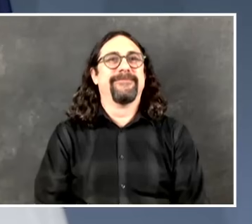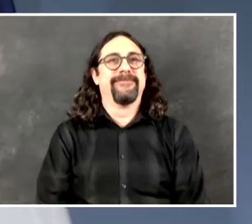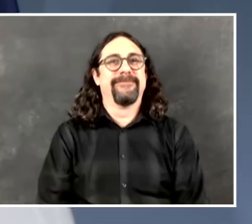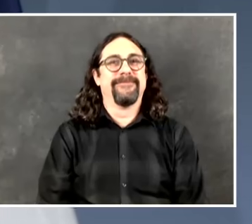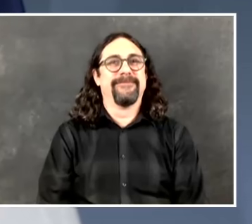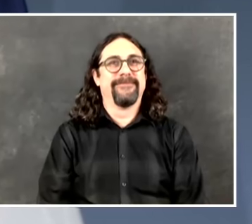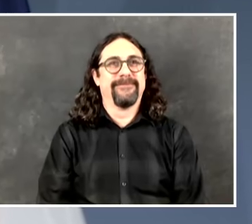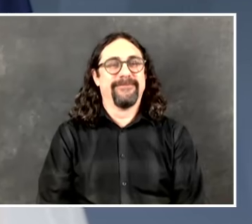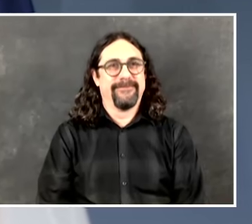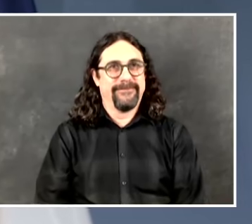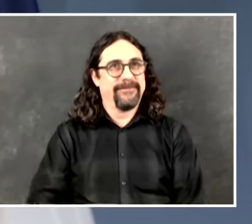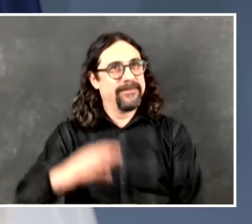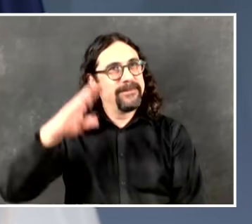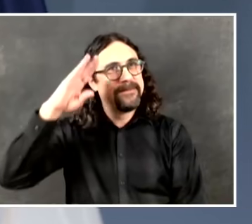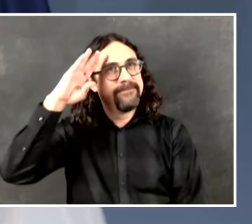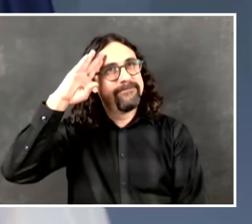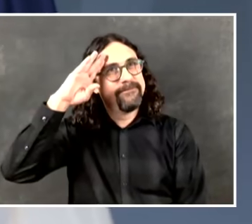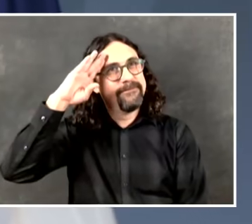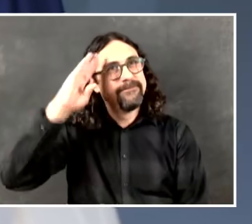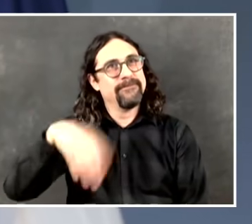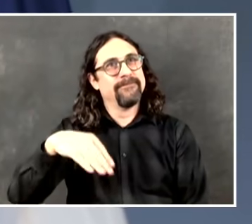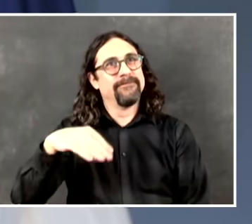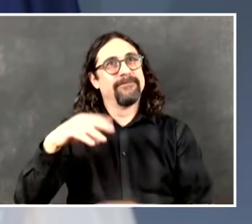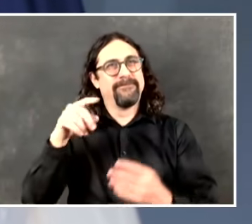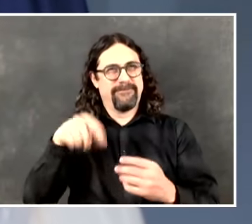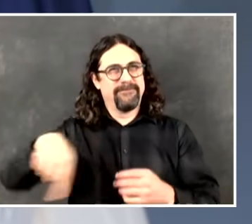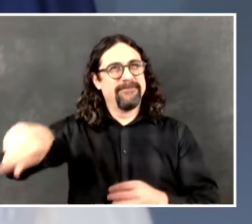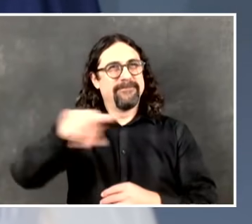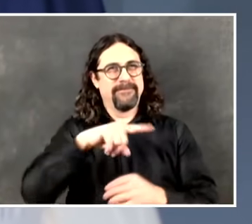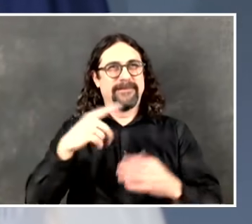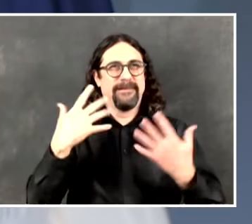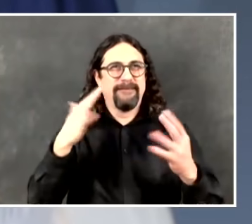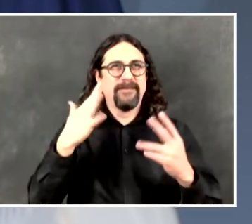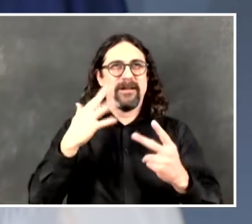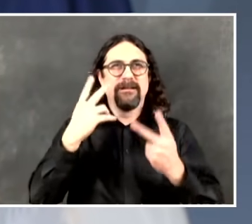WELL, GOOD MORNING, EVERYBODY. YOU KNOW, YOU